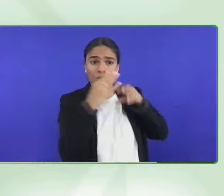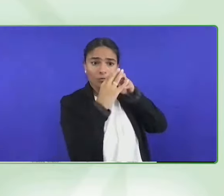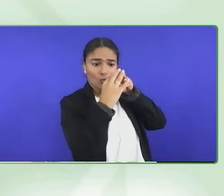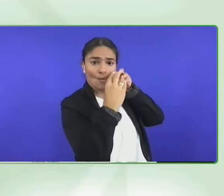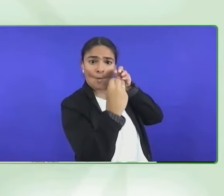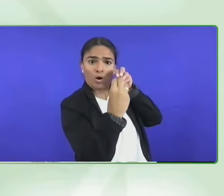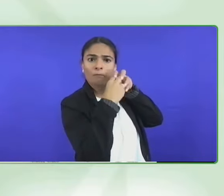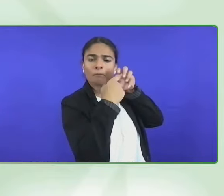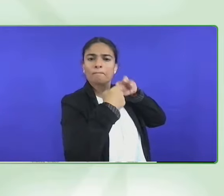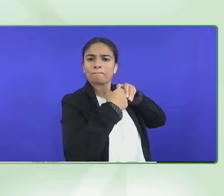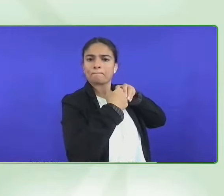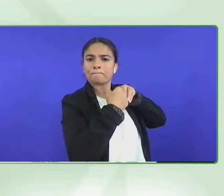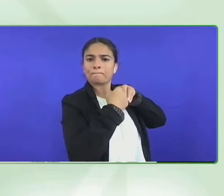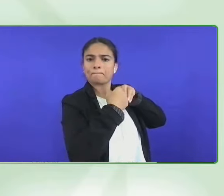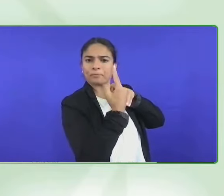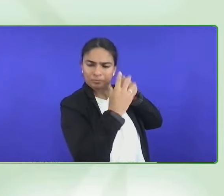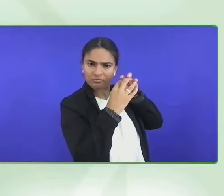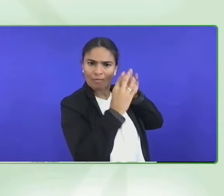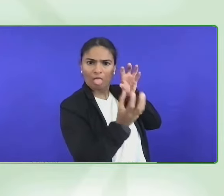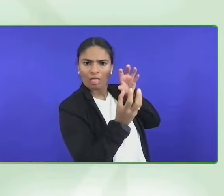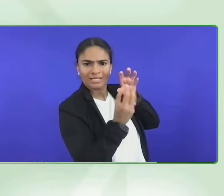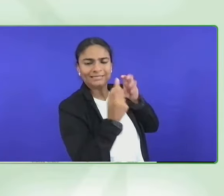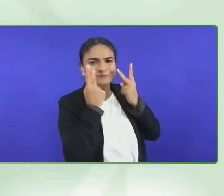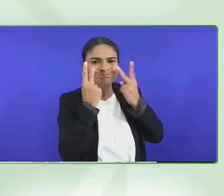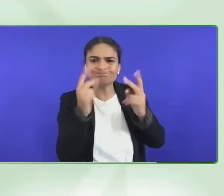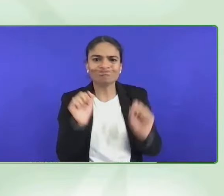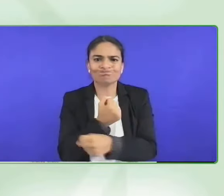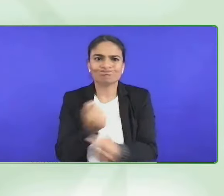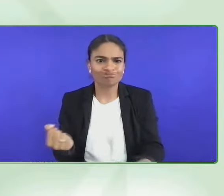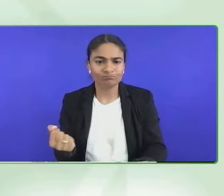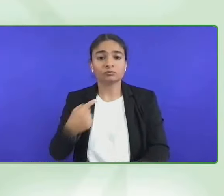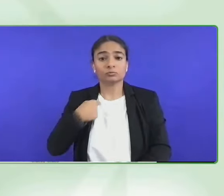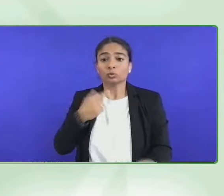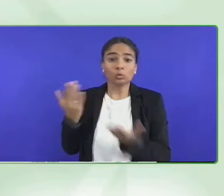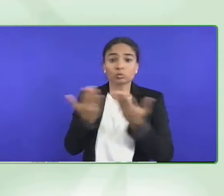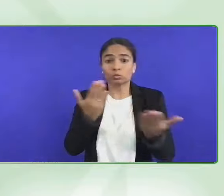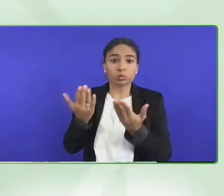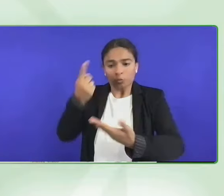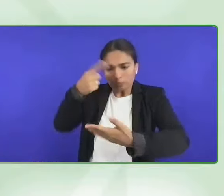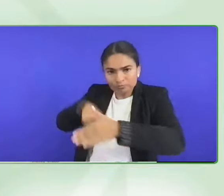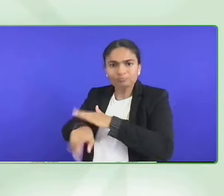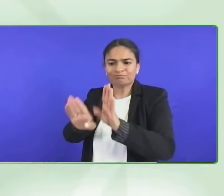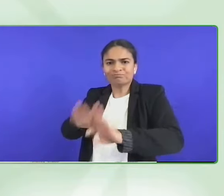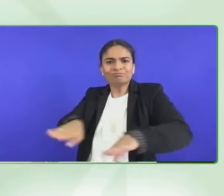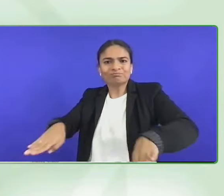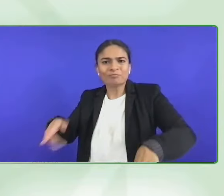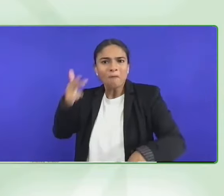I have been frustrated and disabled out of college and